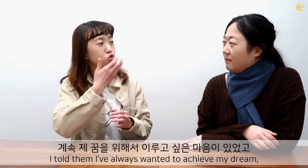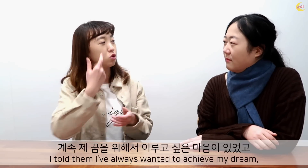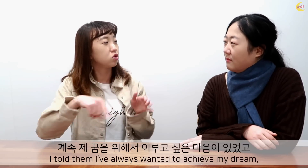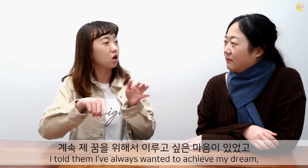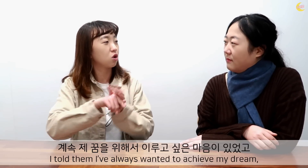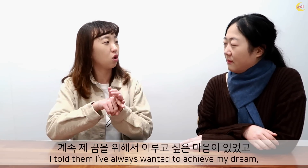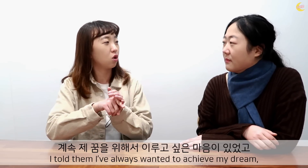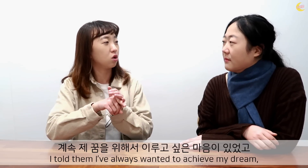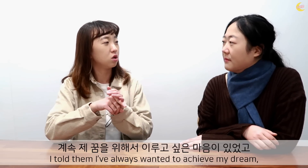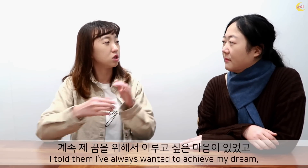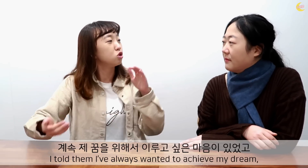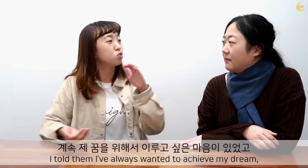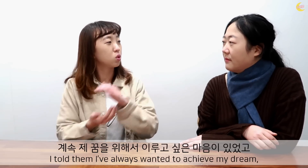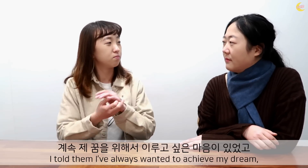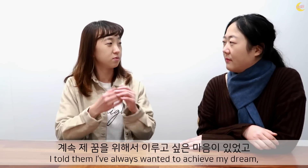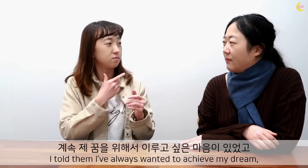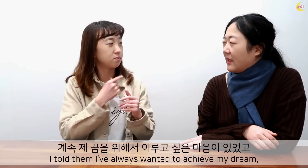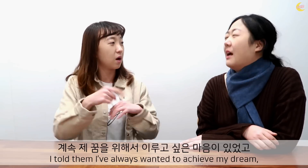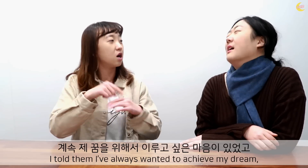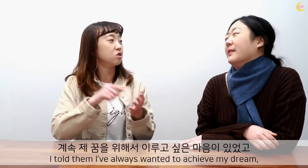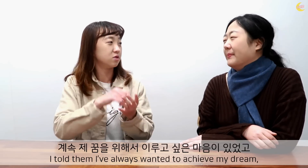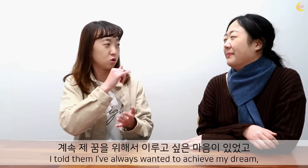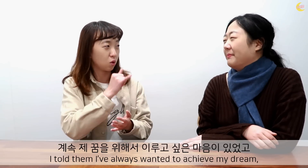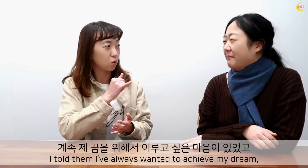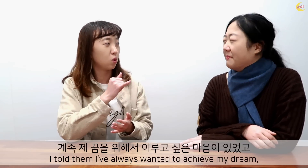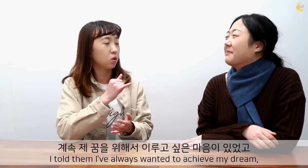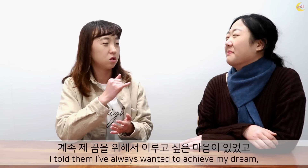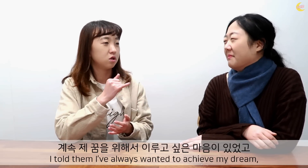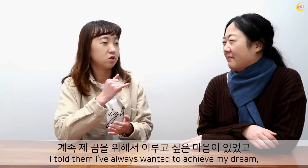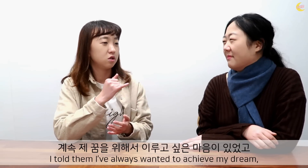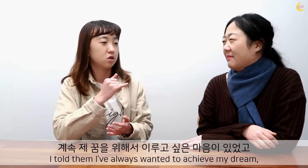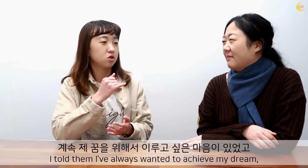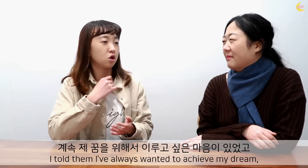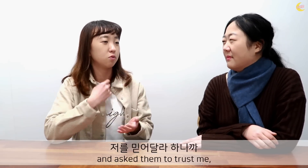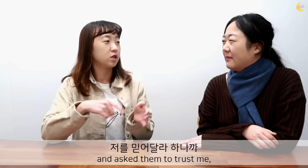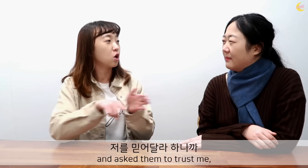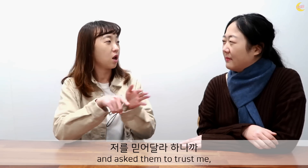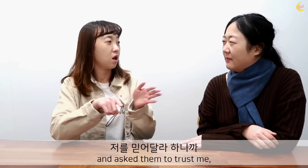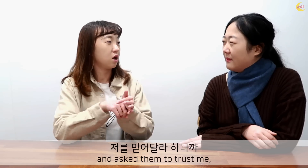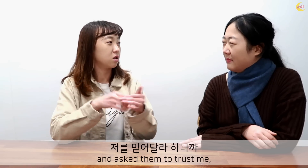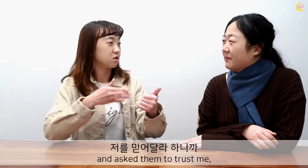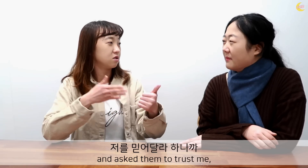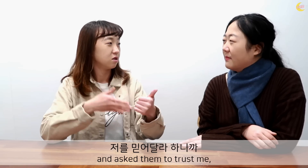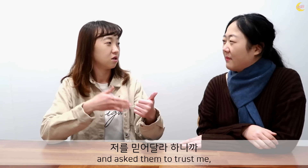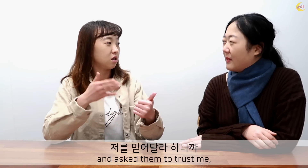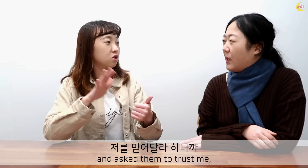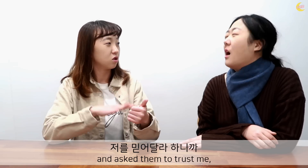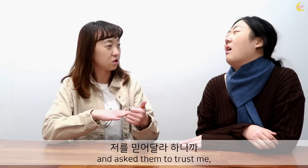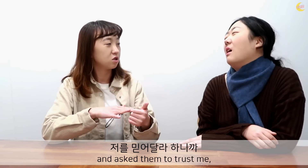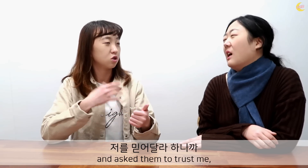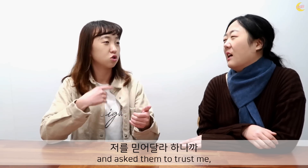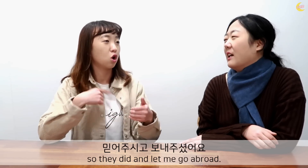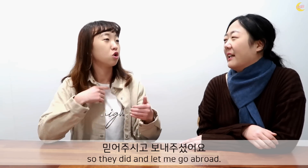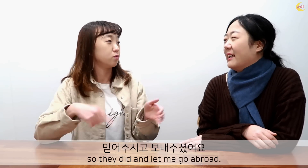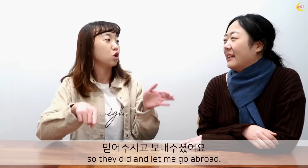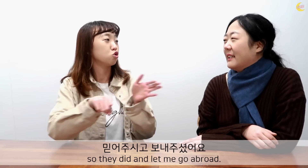I told them I’ve always wanted to achieve my dream, and asked them to trust me,